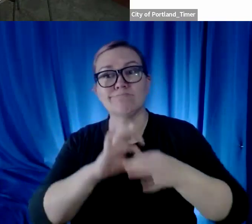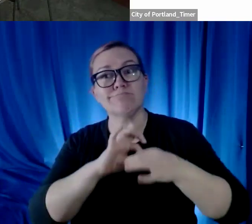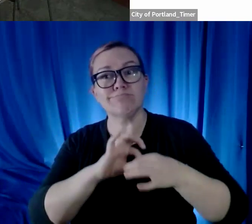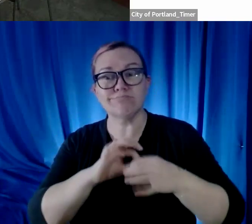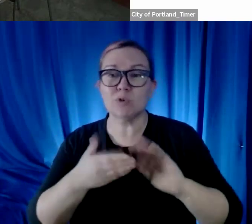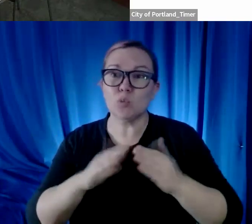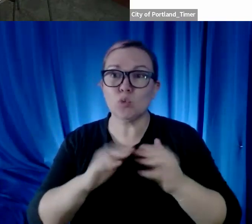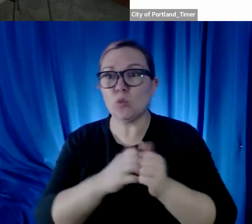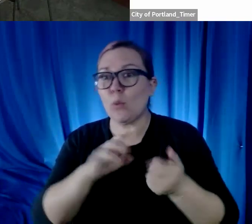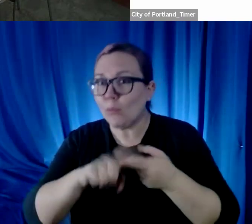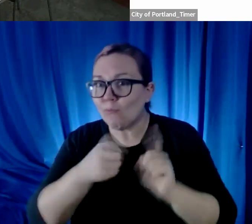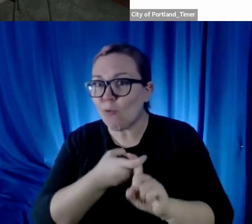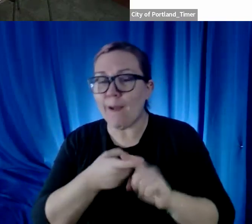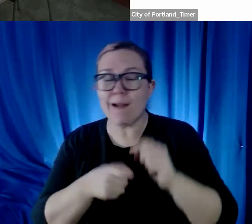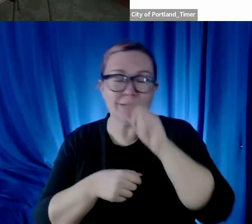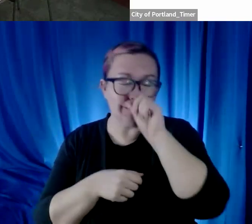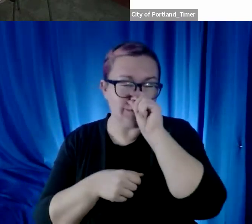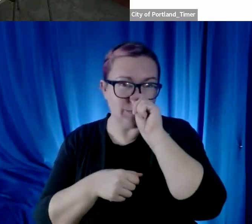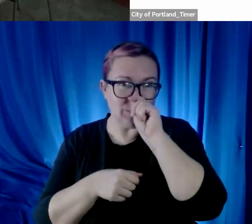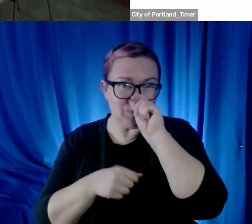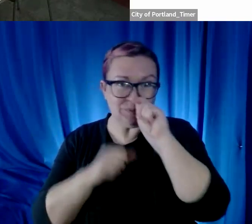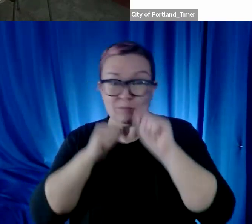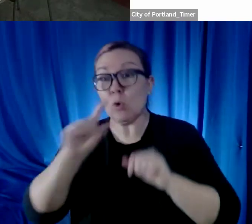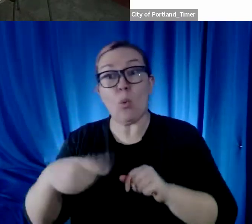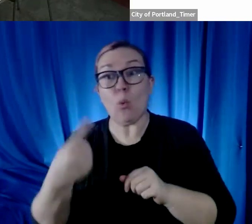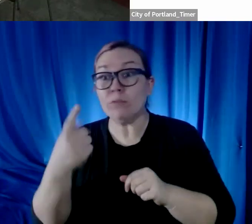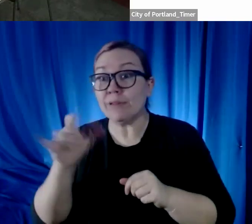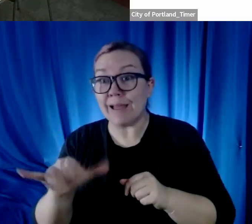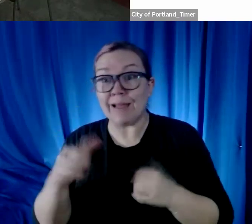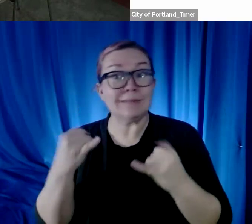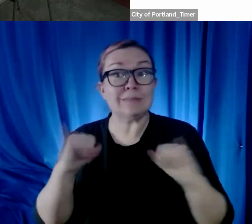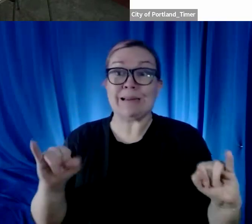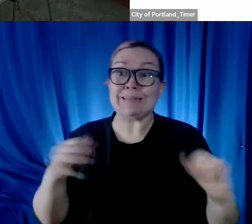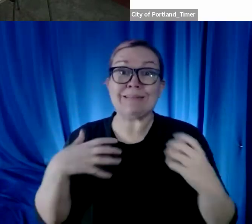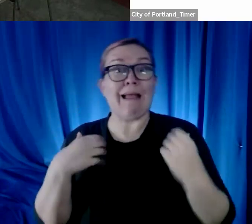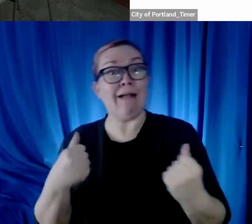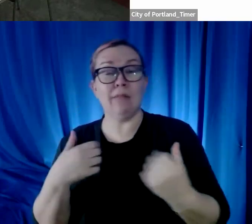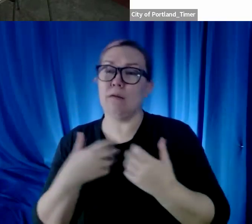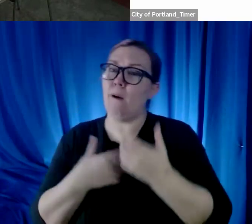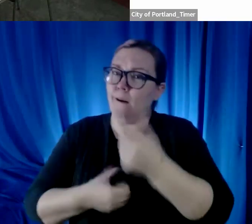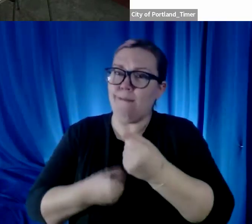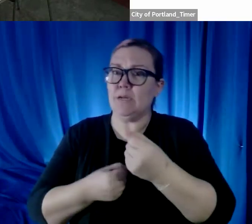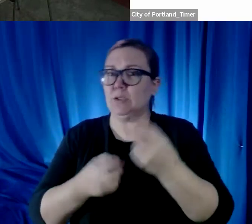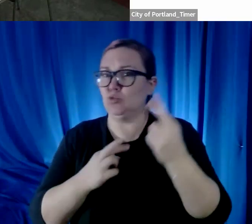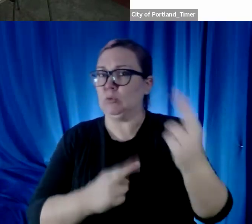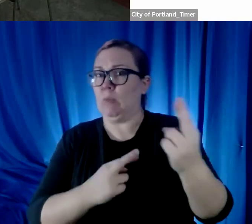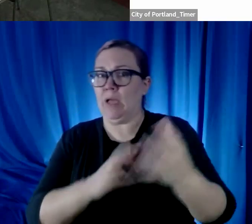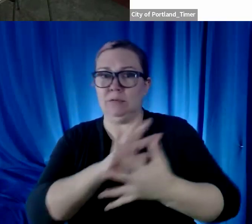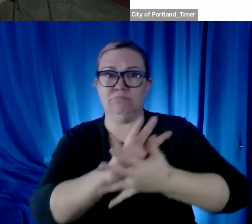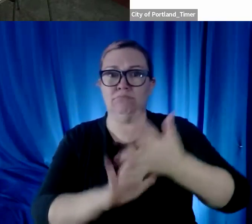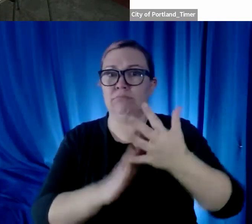Not only that, but independence health confidence teamwork, respect, all of the things that come with youth sports.